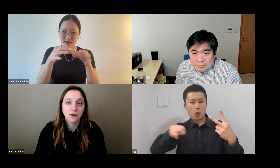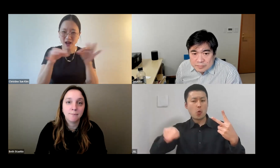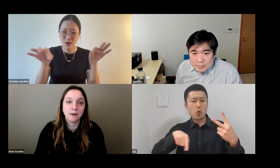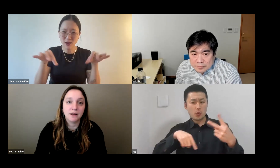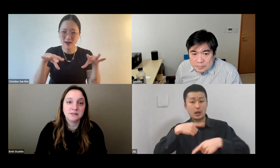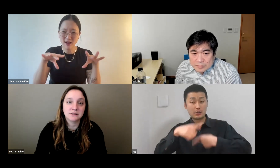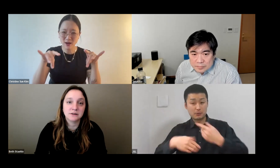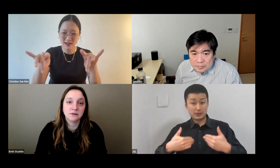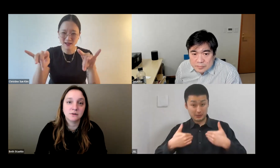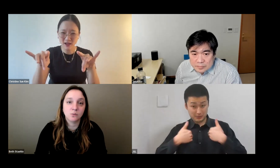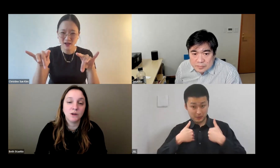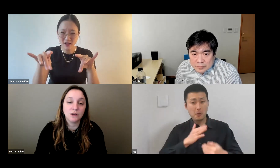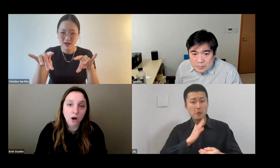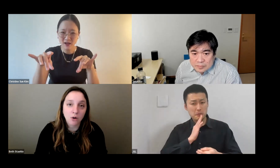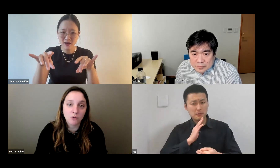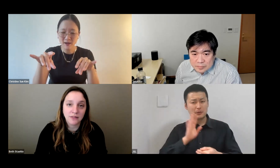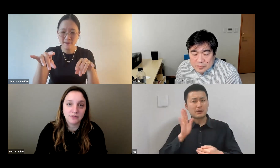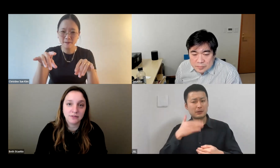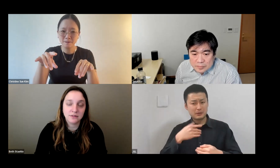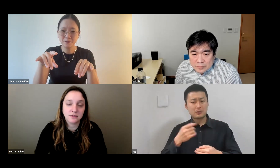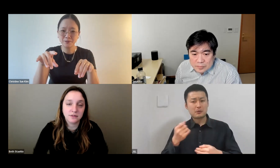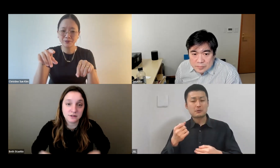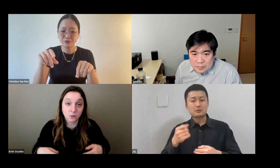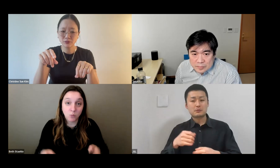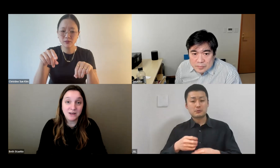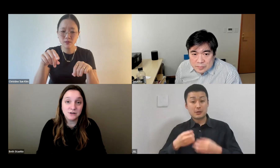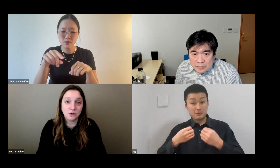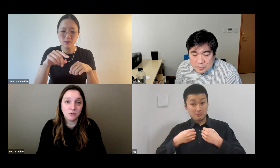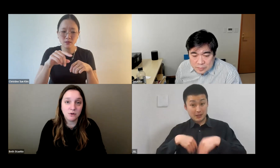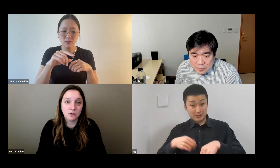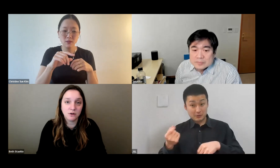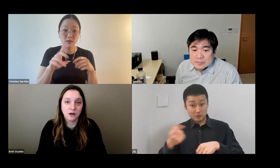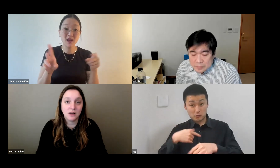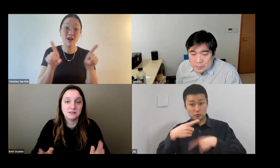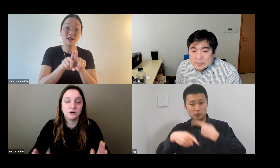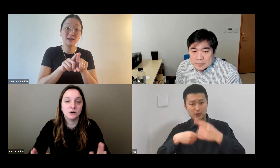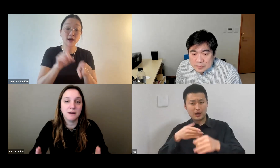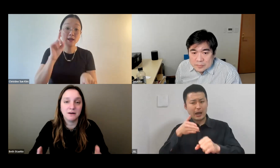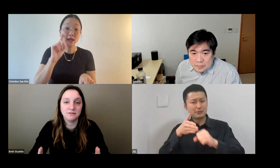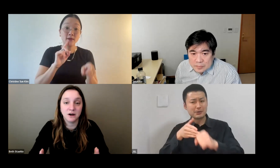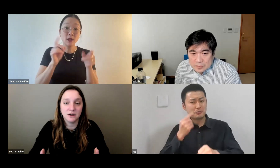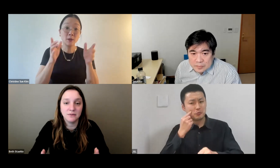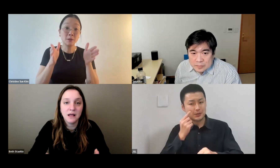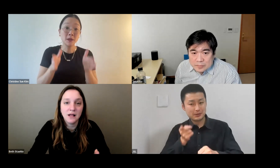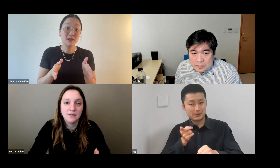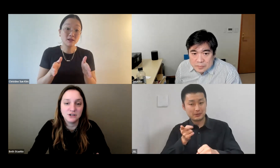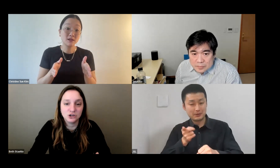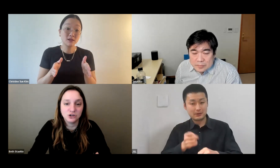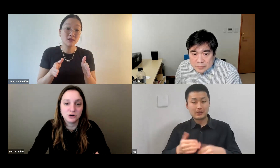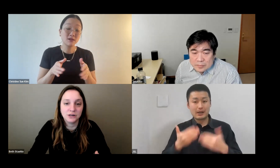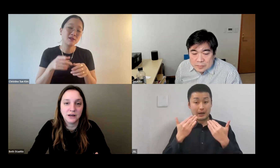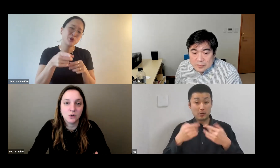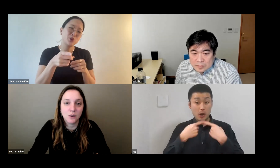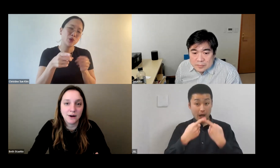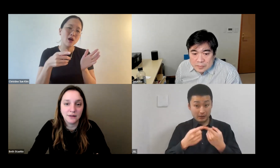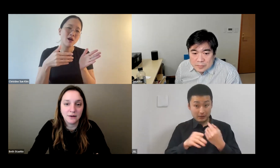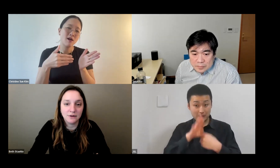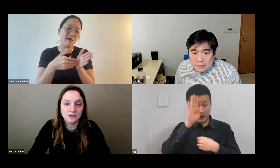But we know that there's a window, a certain amount of time that children can acquire language